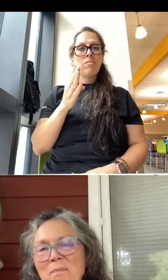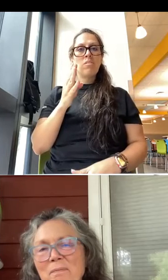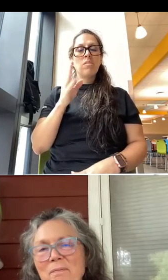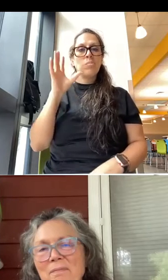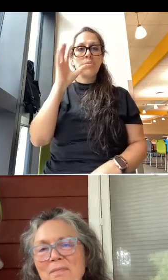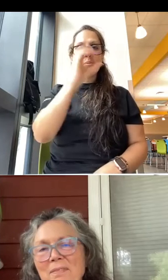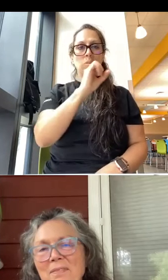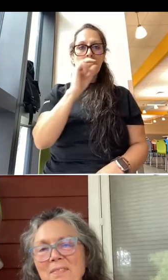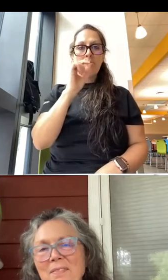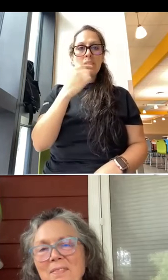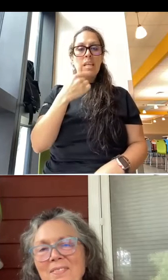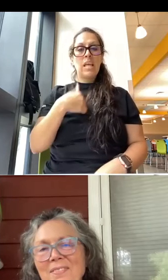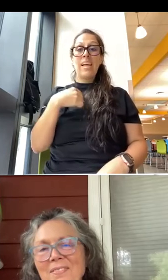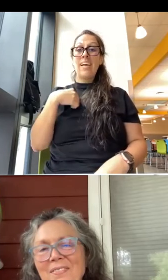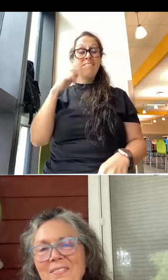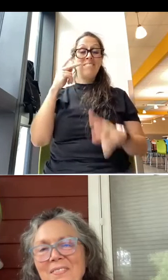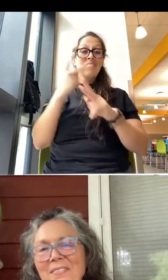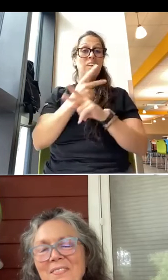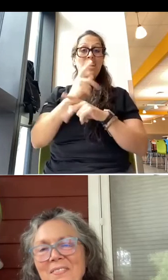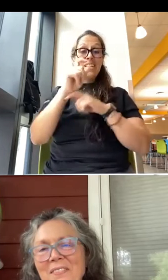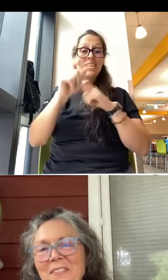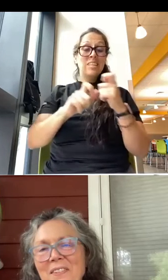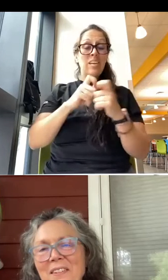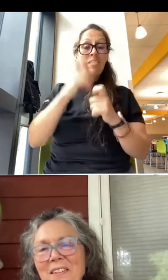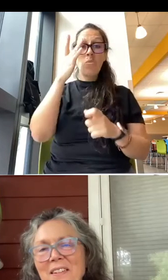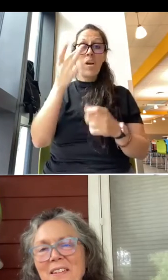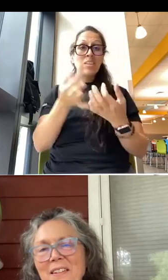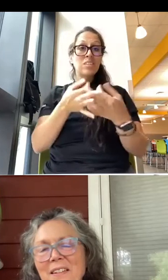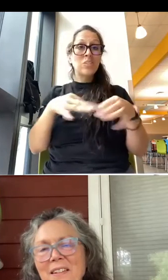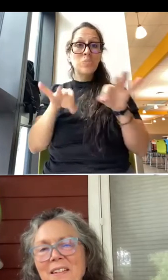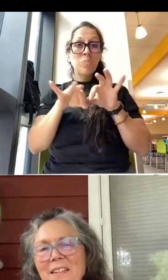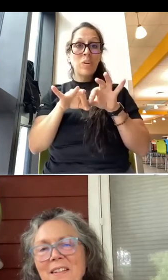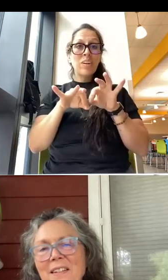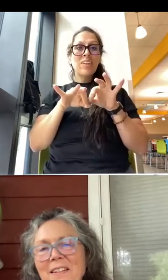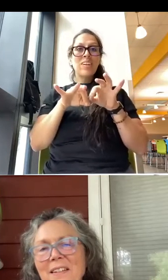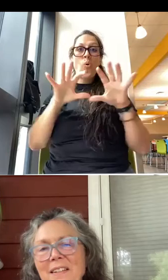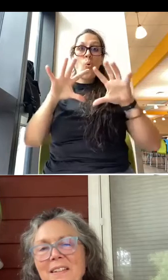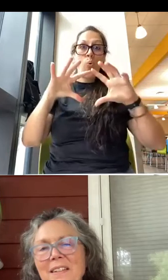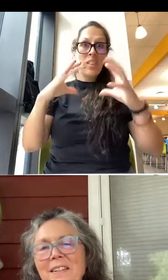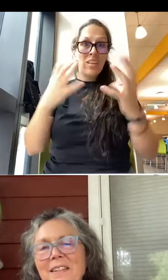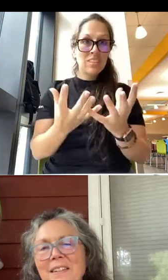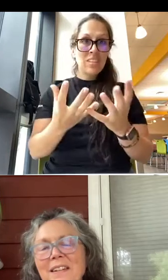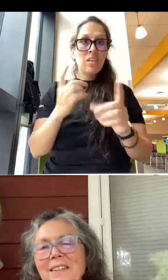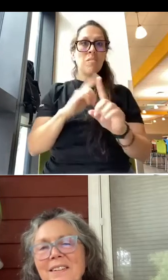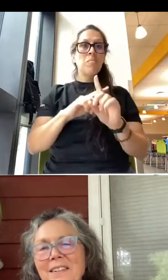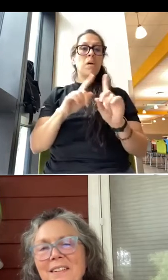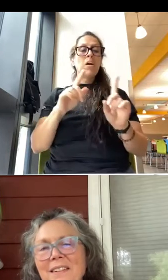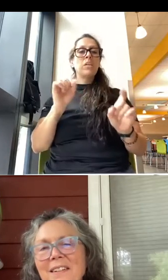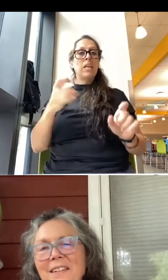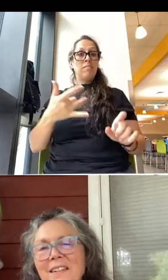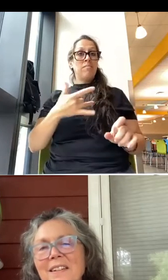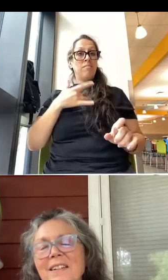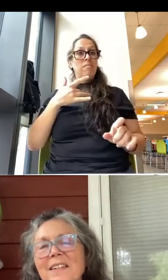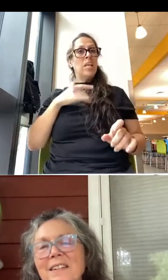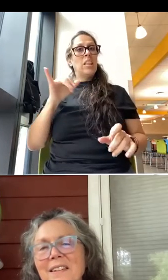you know, holistically, but we can feel that's important, specifically in this context, syria and any other.